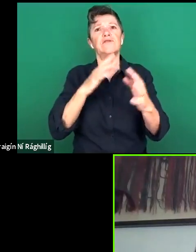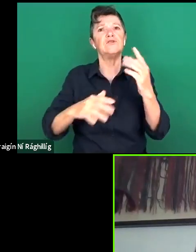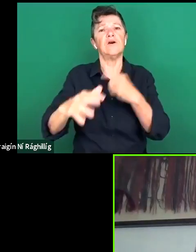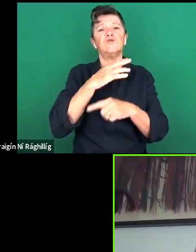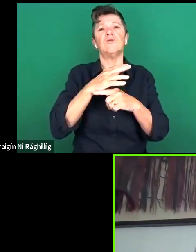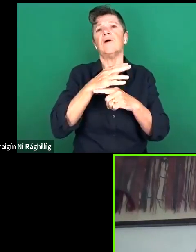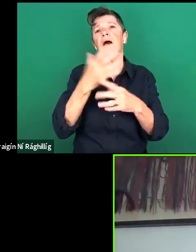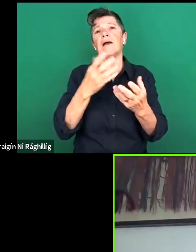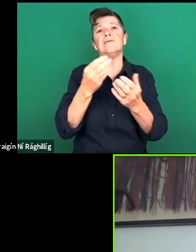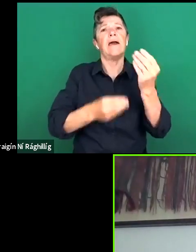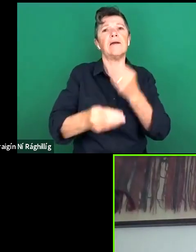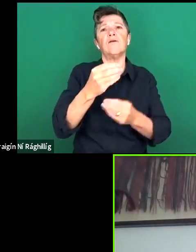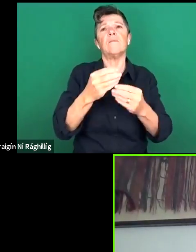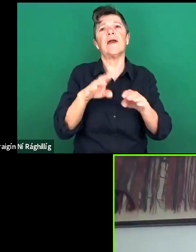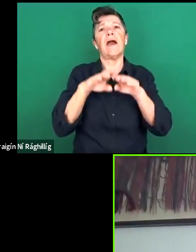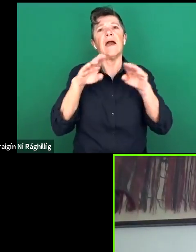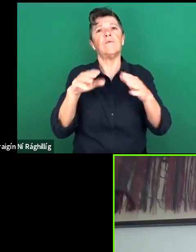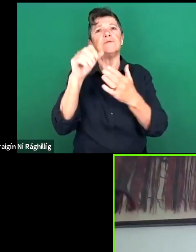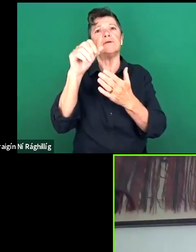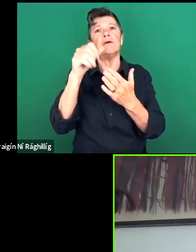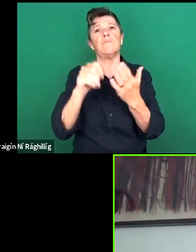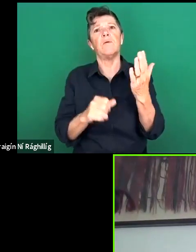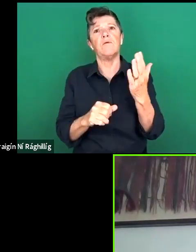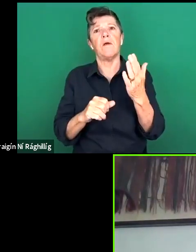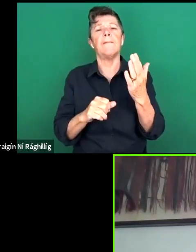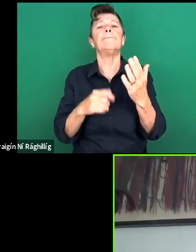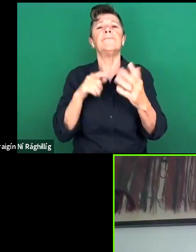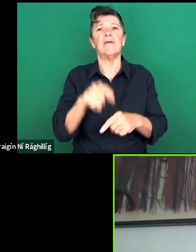address global inequality effectively.